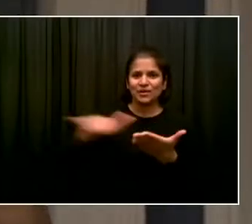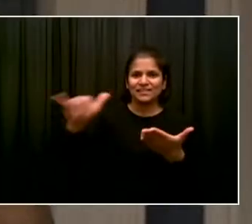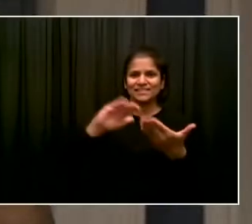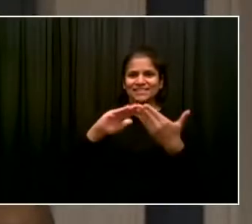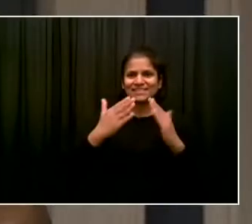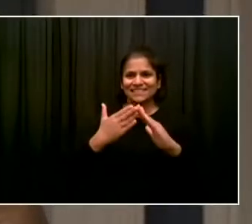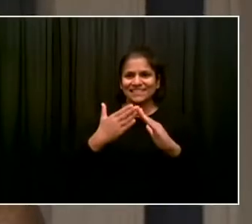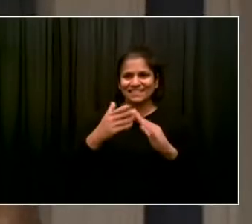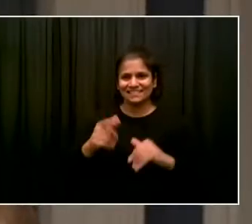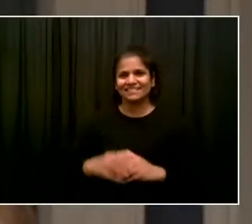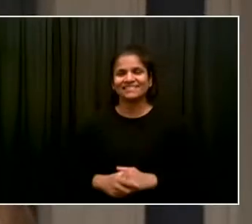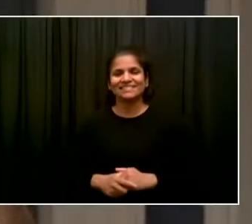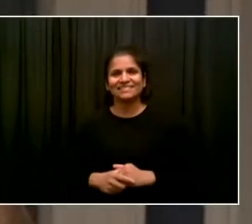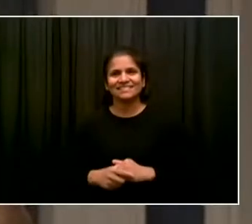HAZEL DUKES, CONGRATULATIONS. I PRESENT YOU